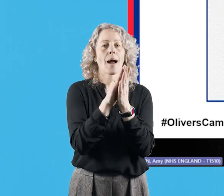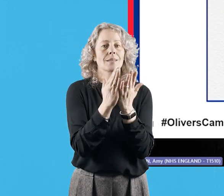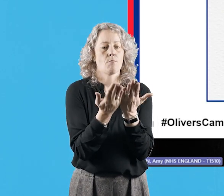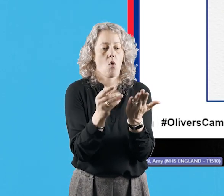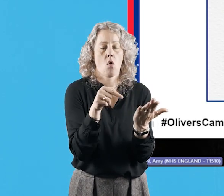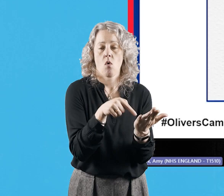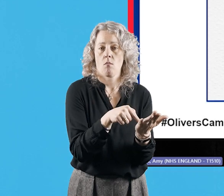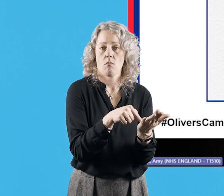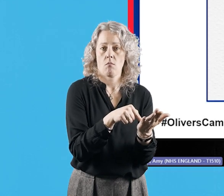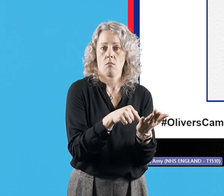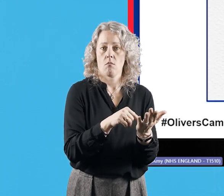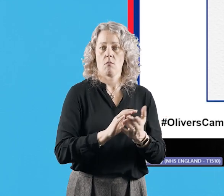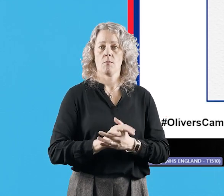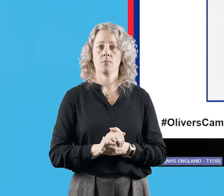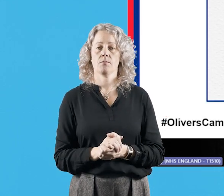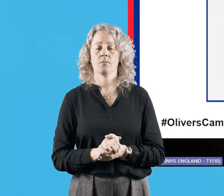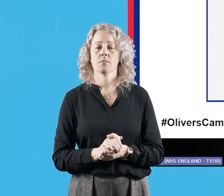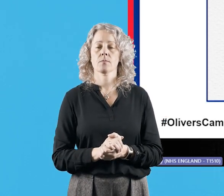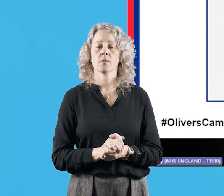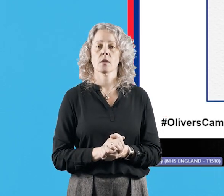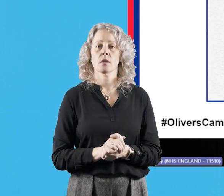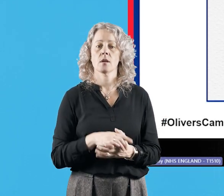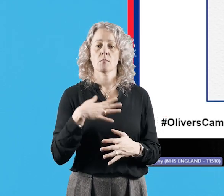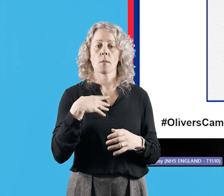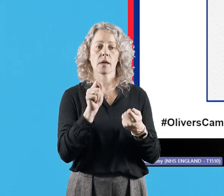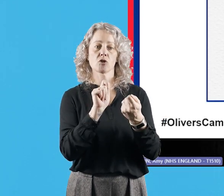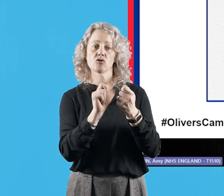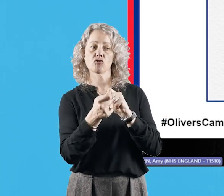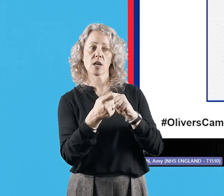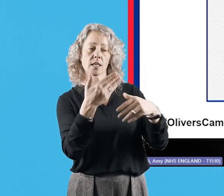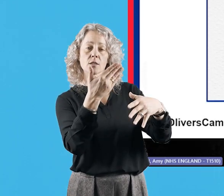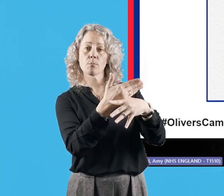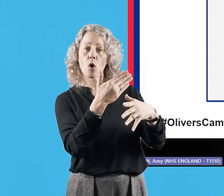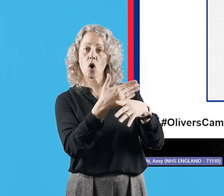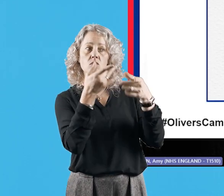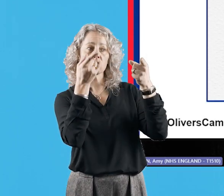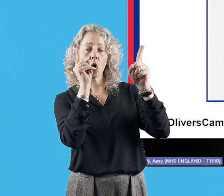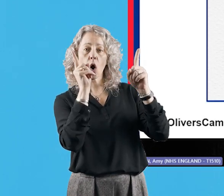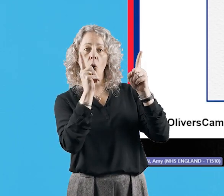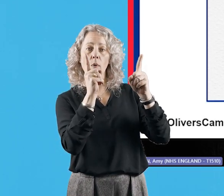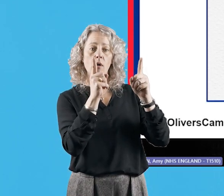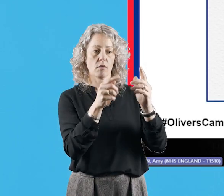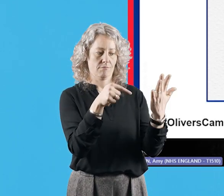because clearly if you've done Oliver training and you change employers, everybody knows it's a good quality training and it